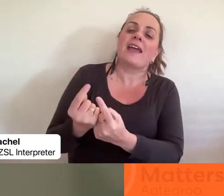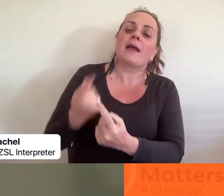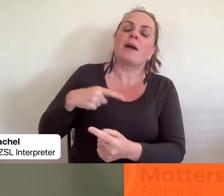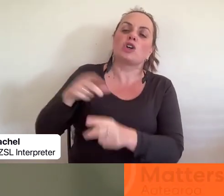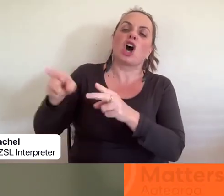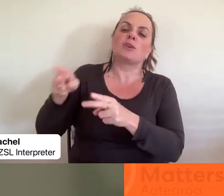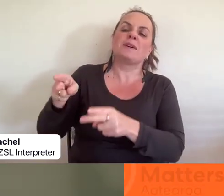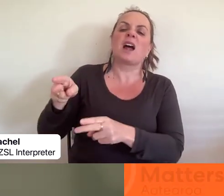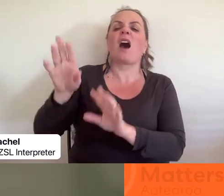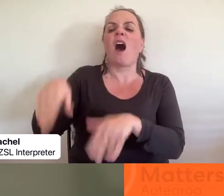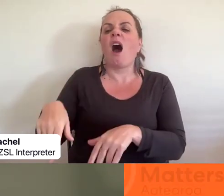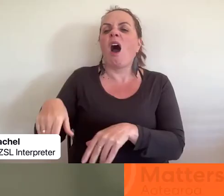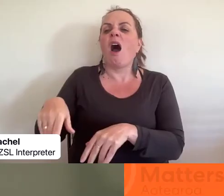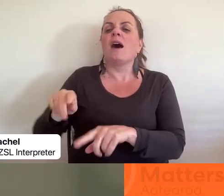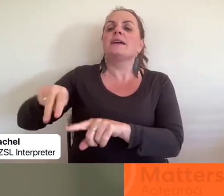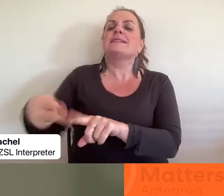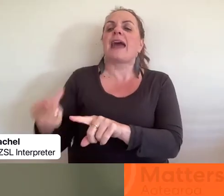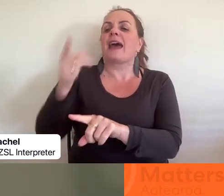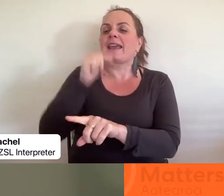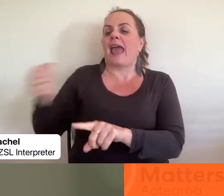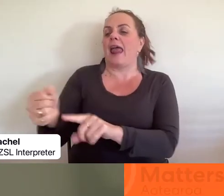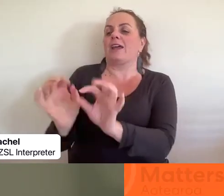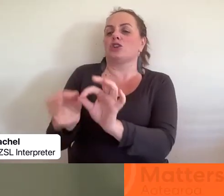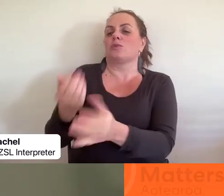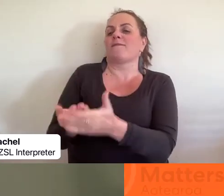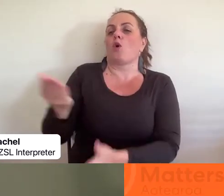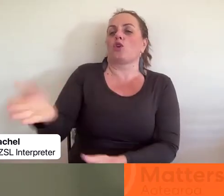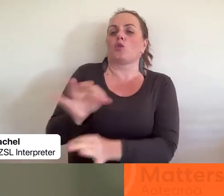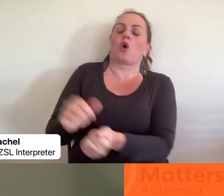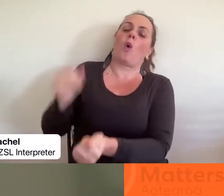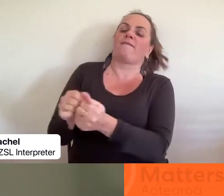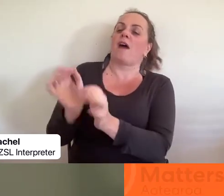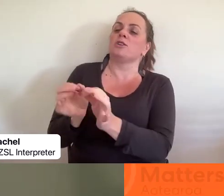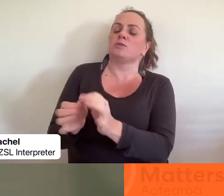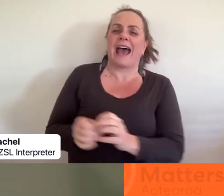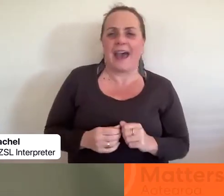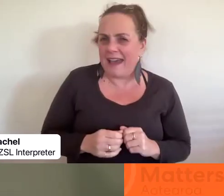their son's here, they can do the interpreting", that sort of thing. That's not what we need. We